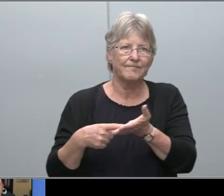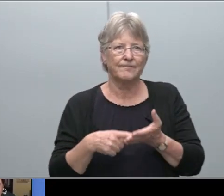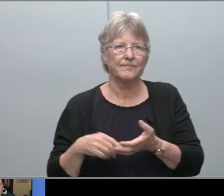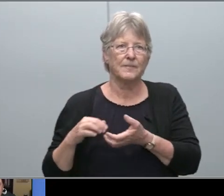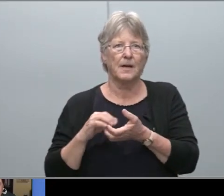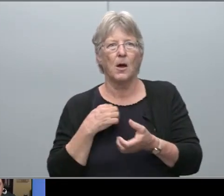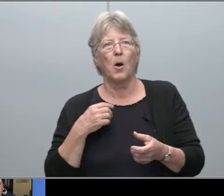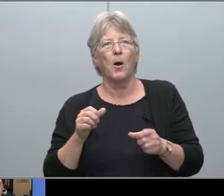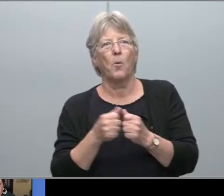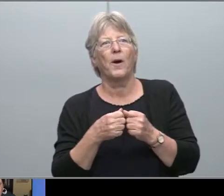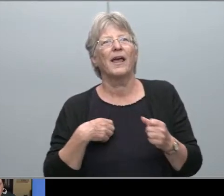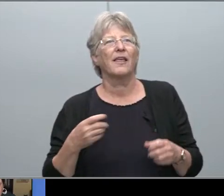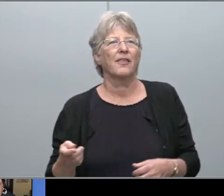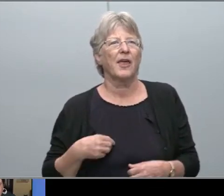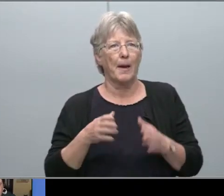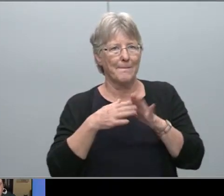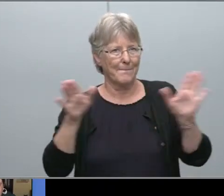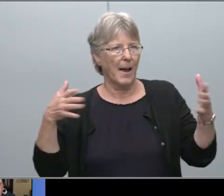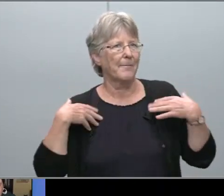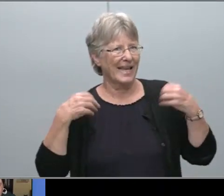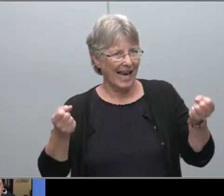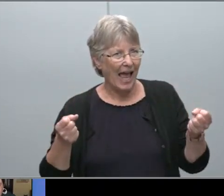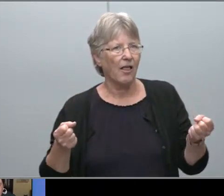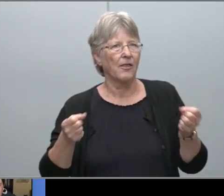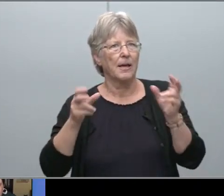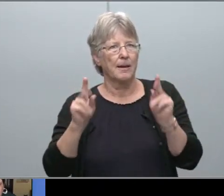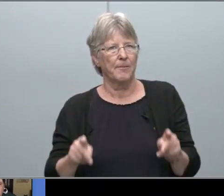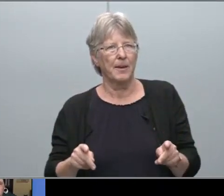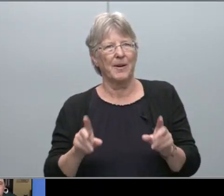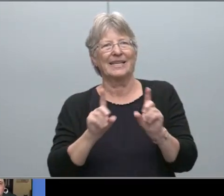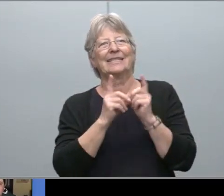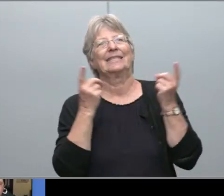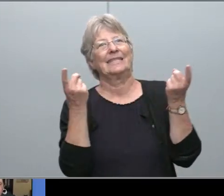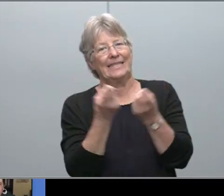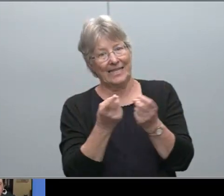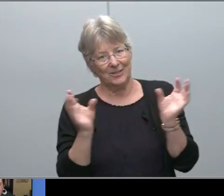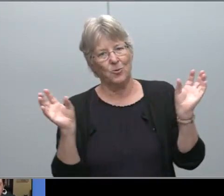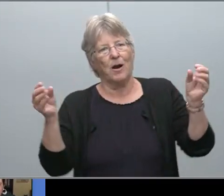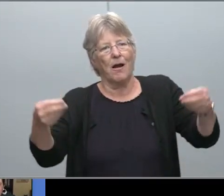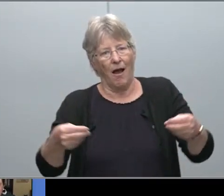Does anybody have any questions? We wanna, we don't have much time, but if anybody has a question.